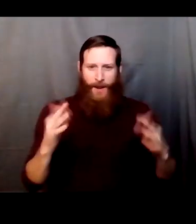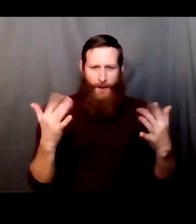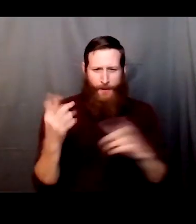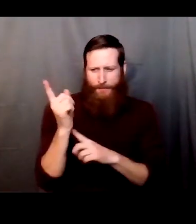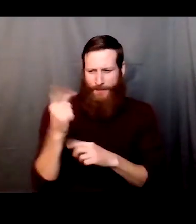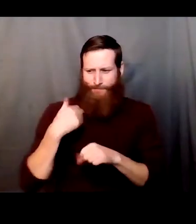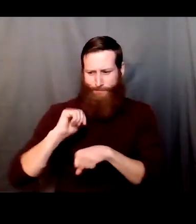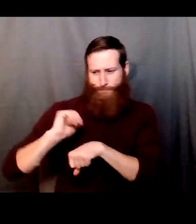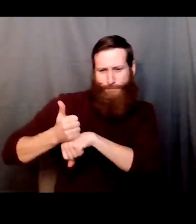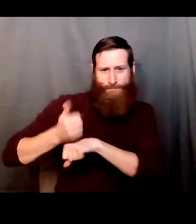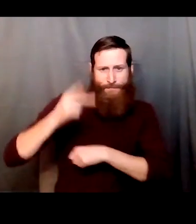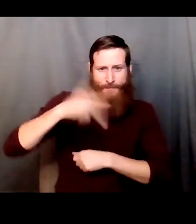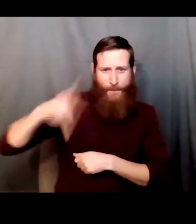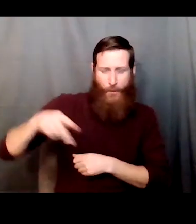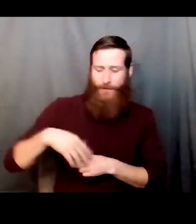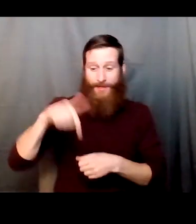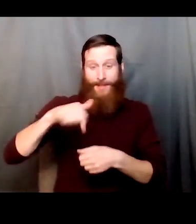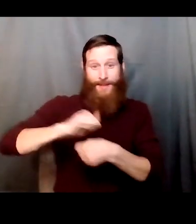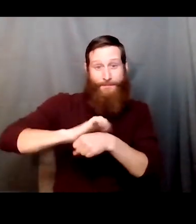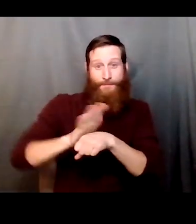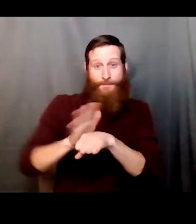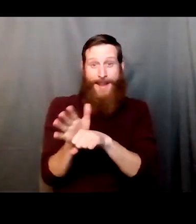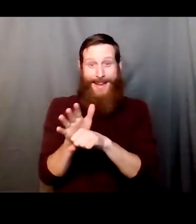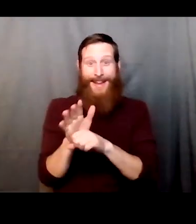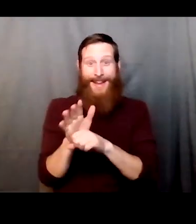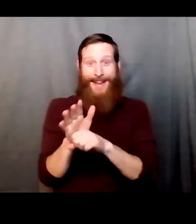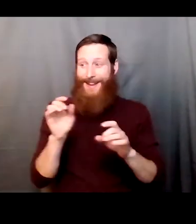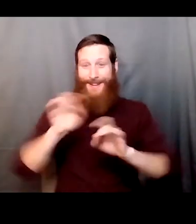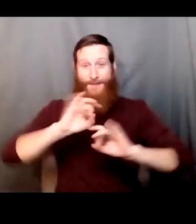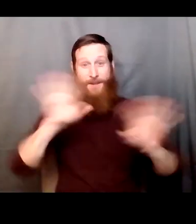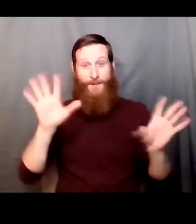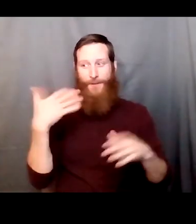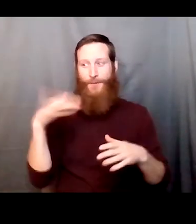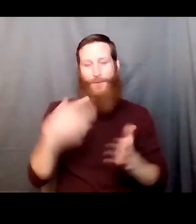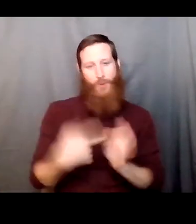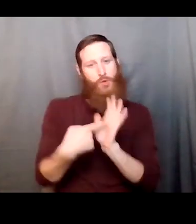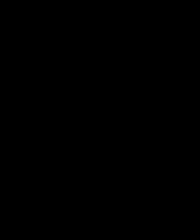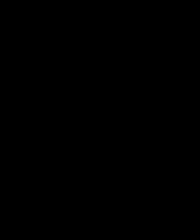this pandemic has definitely revealed my lack of technical savvy.